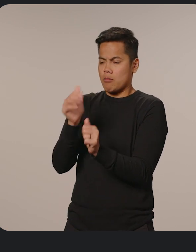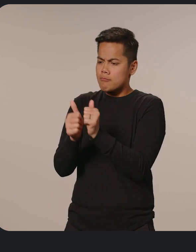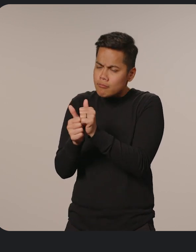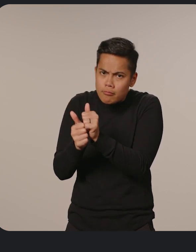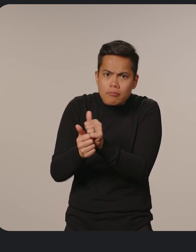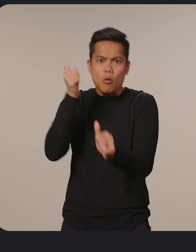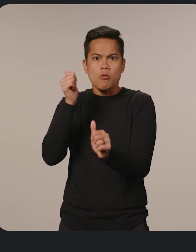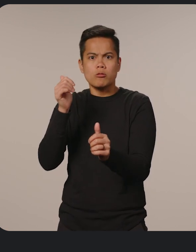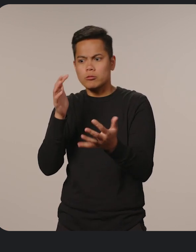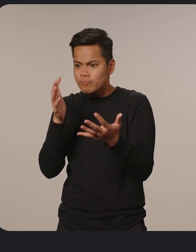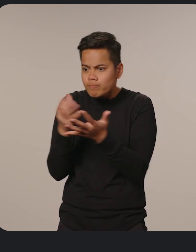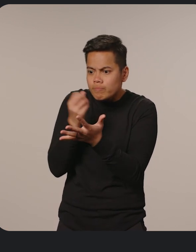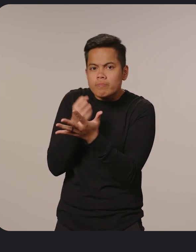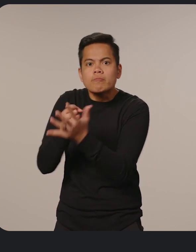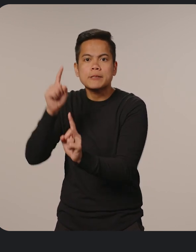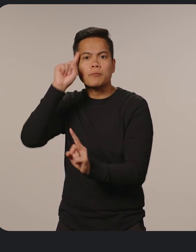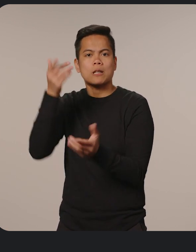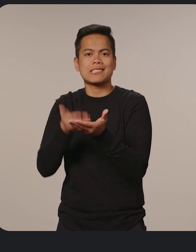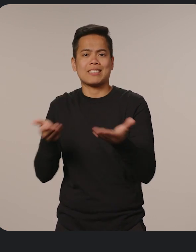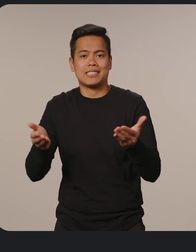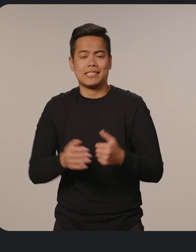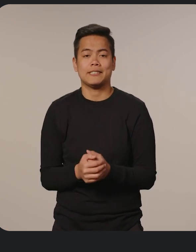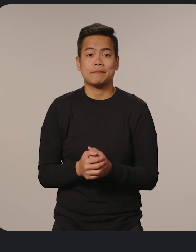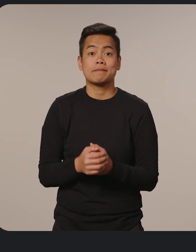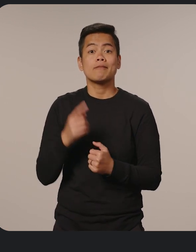And for existing users, automations help manage